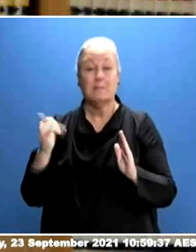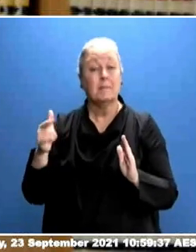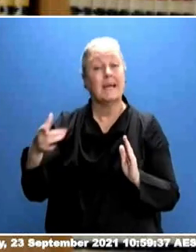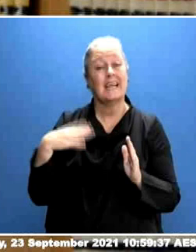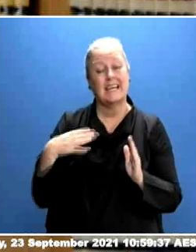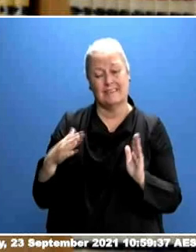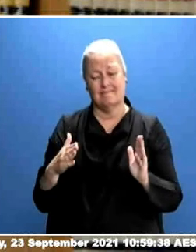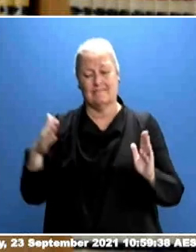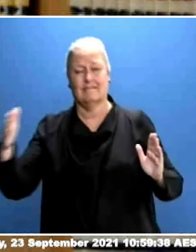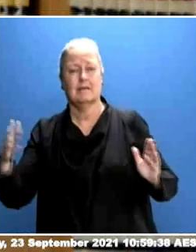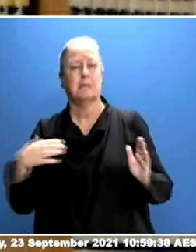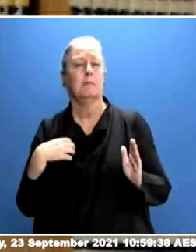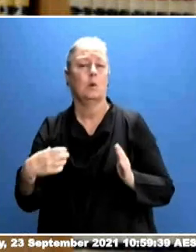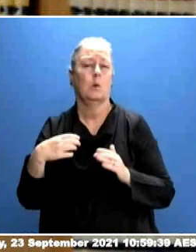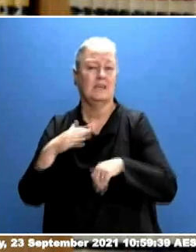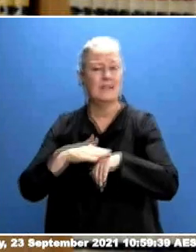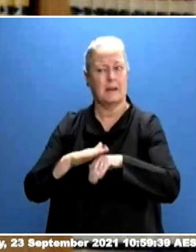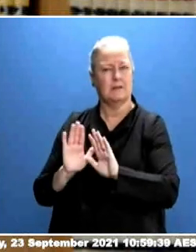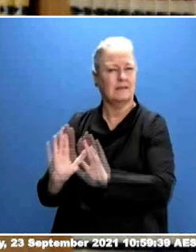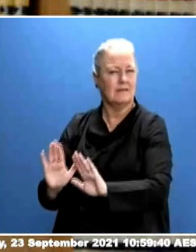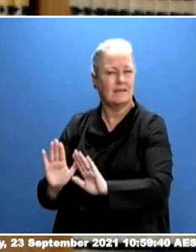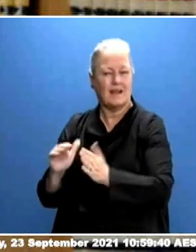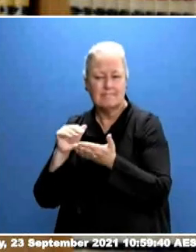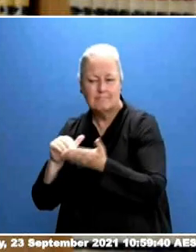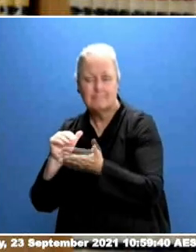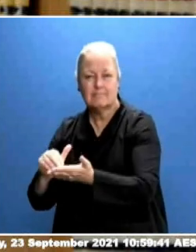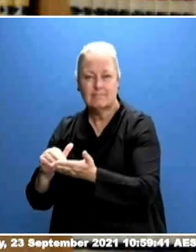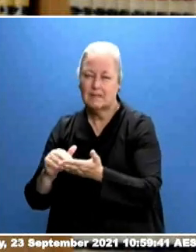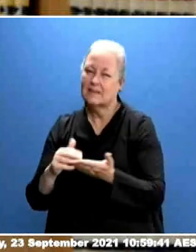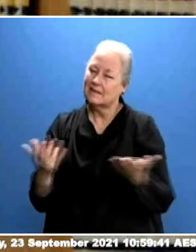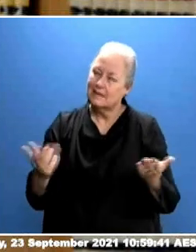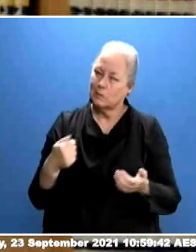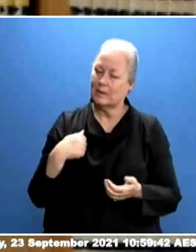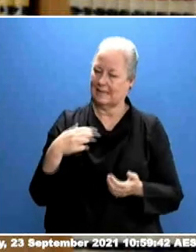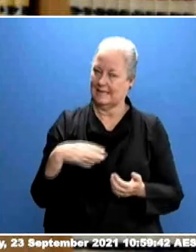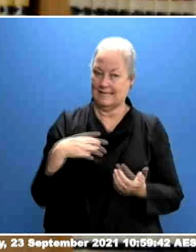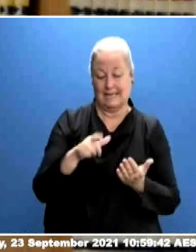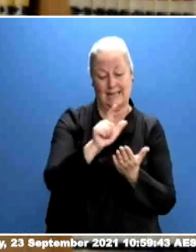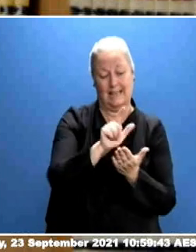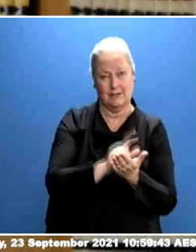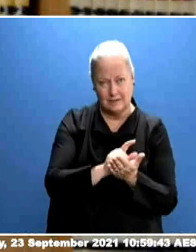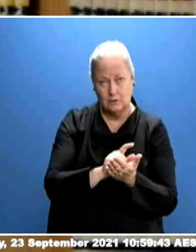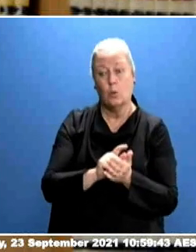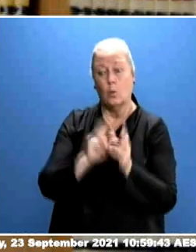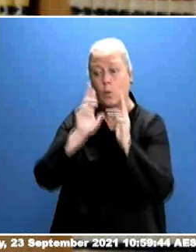I think that this is where we need to continue to have legislation to safeguard children from being kept in any kind